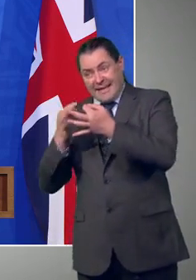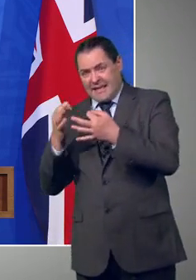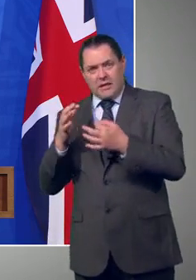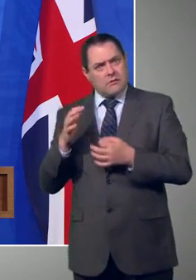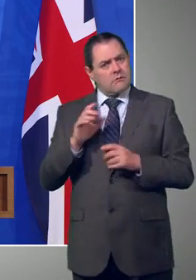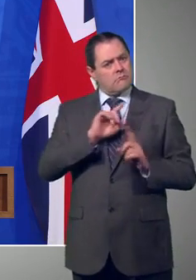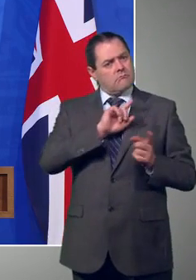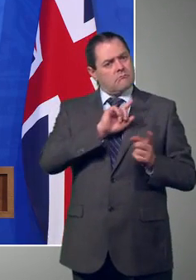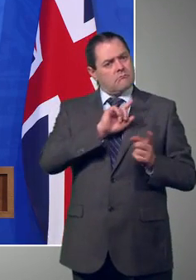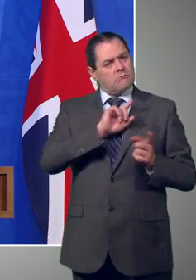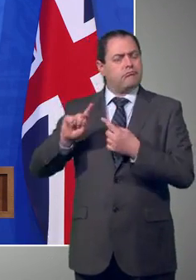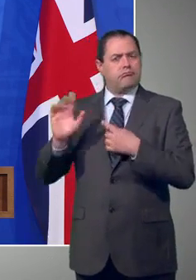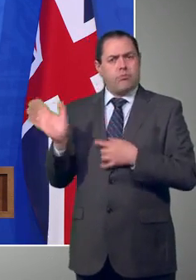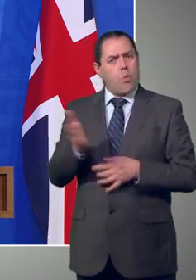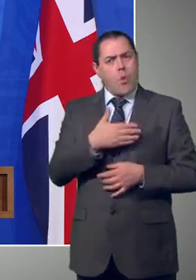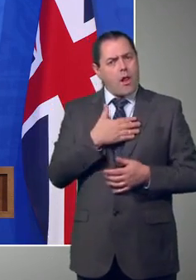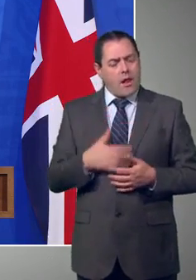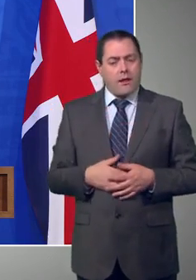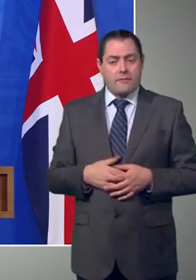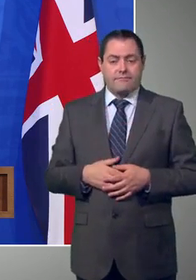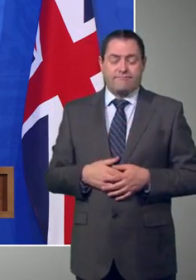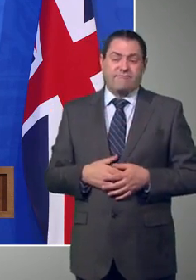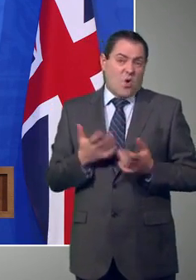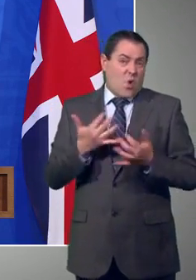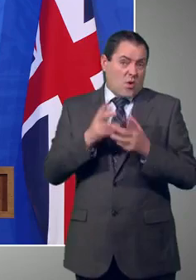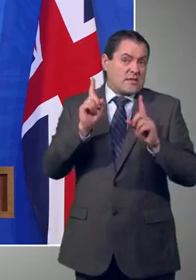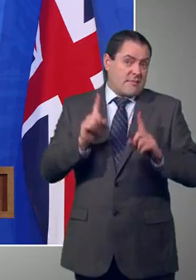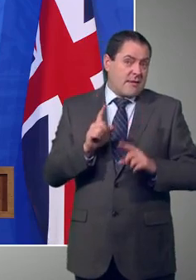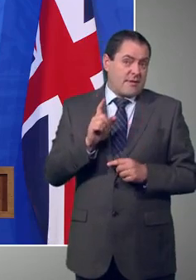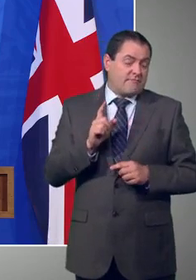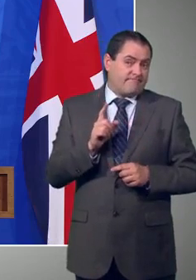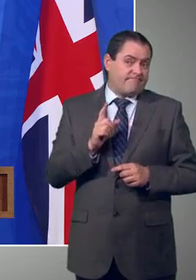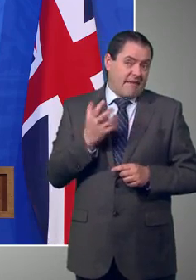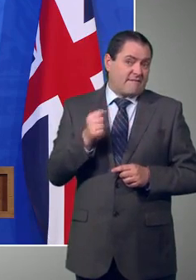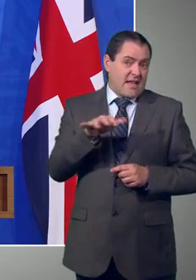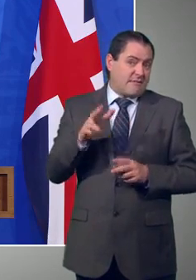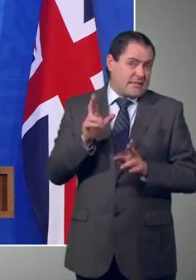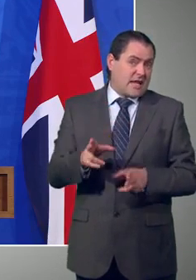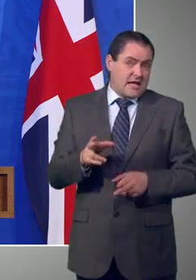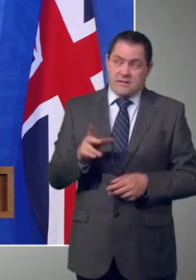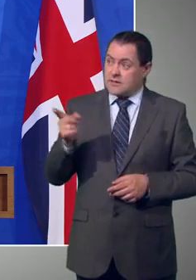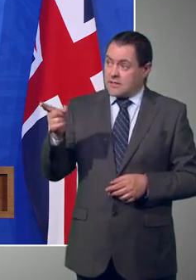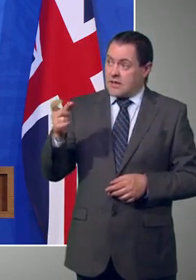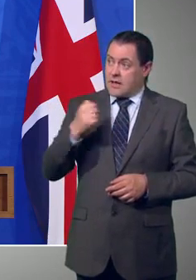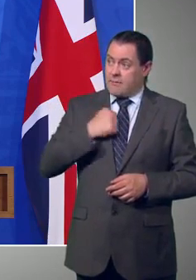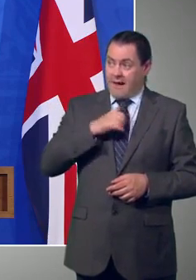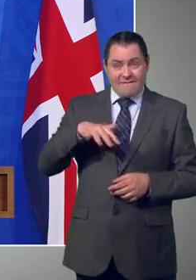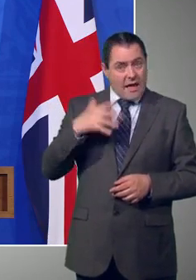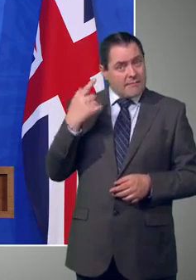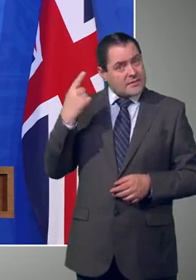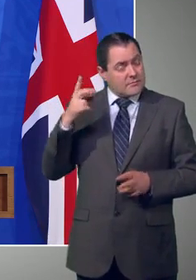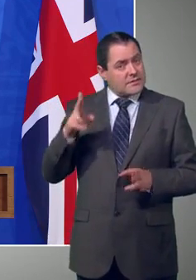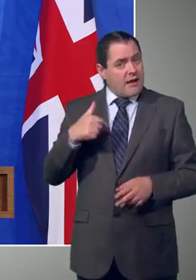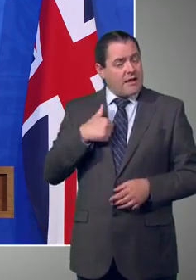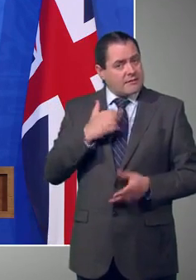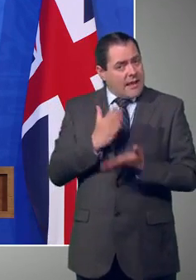many people have lost loved ones as you know, you know that